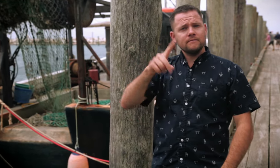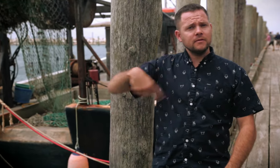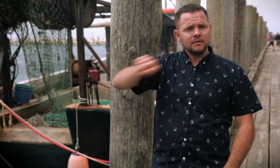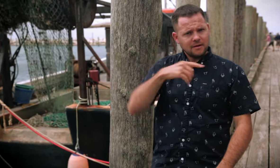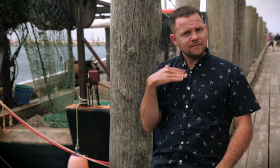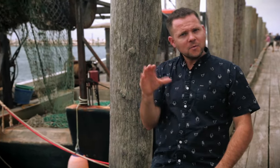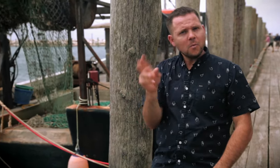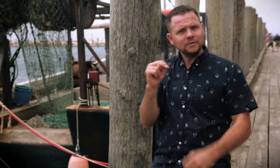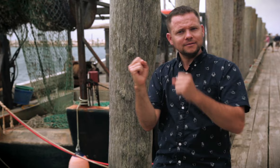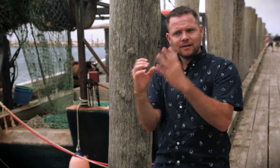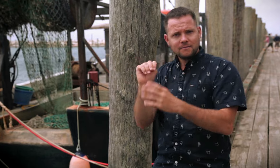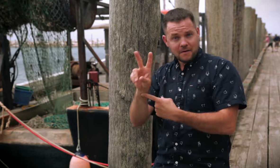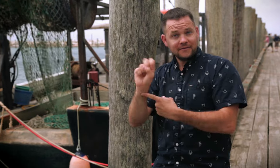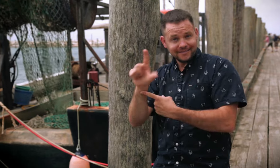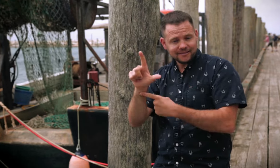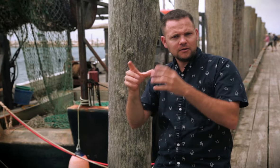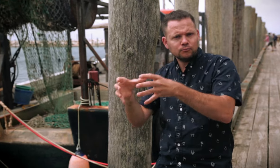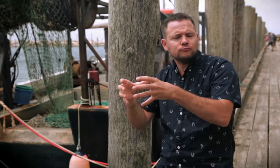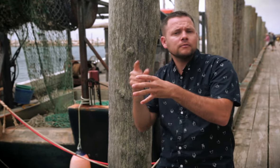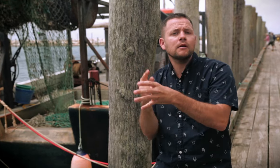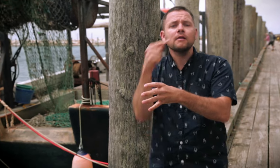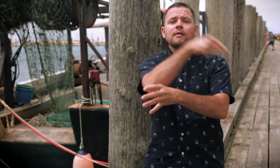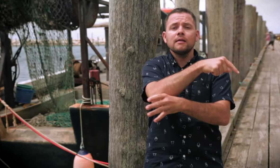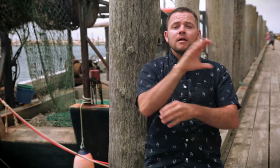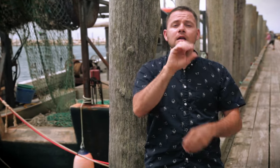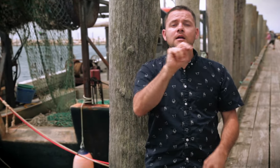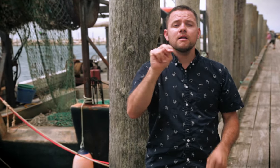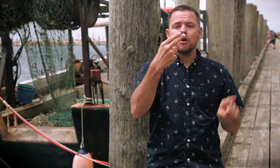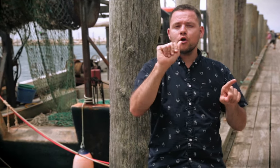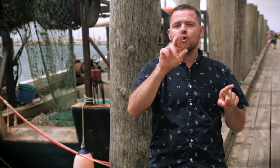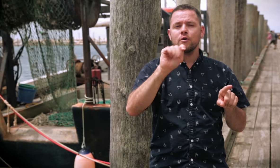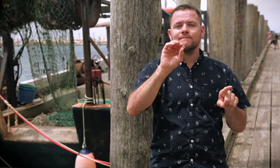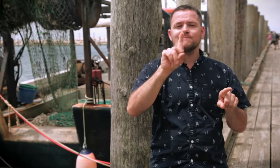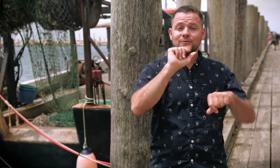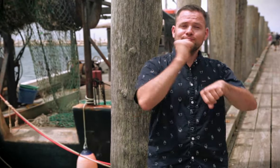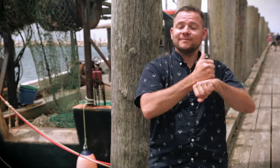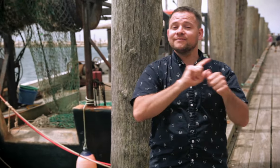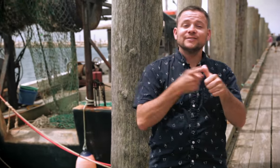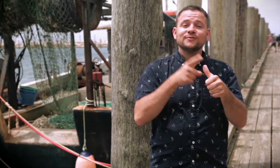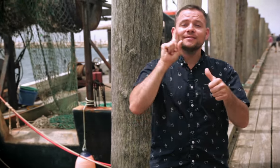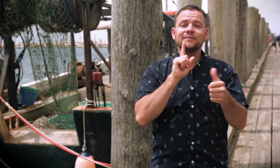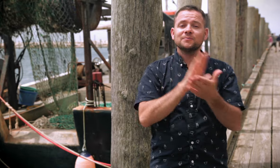The island sign language was separate from the sign language used at the school in Hartford, Connecticut.